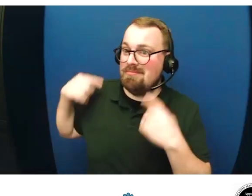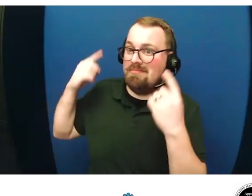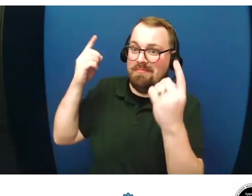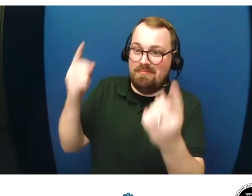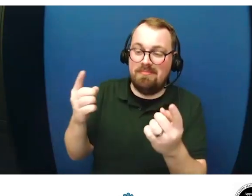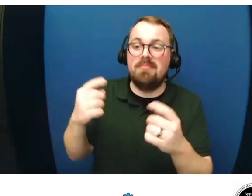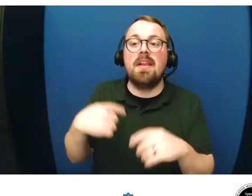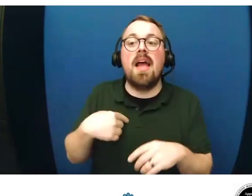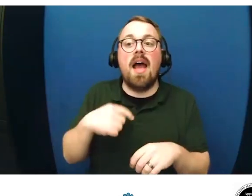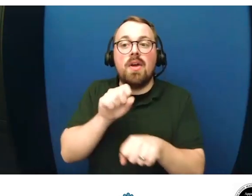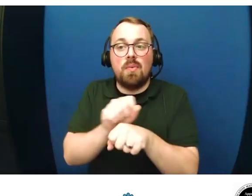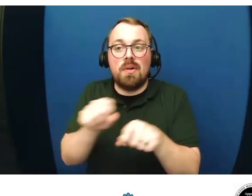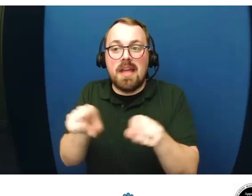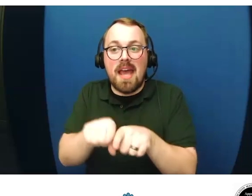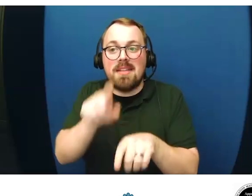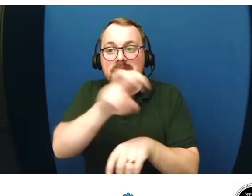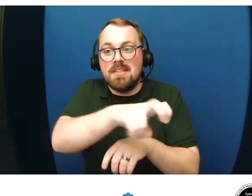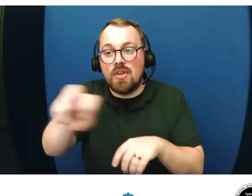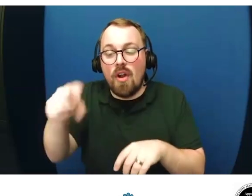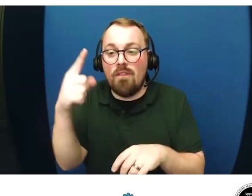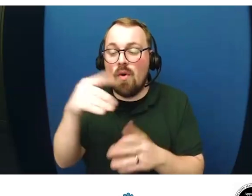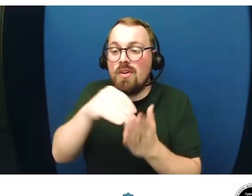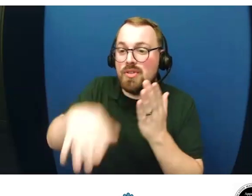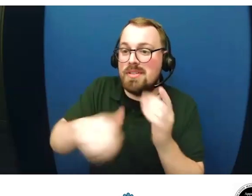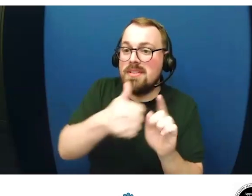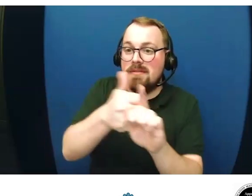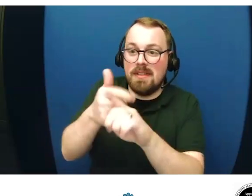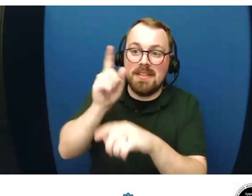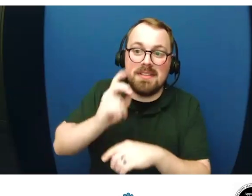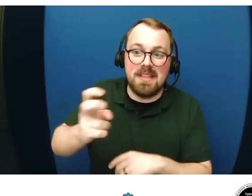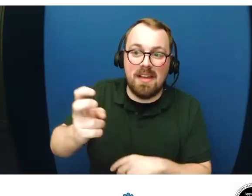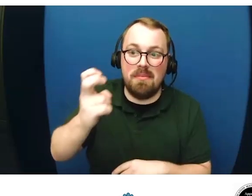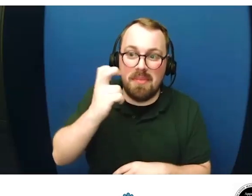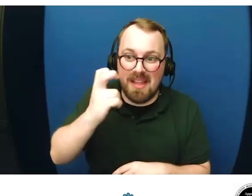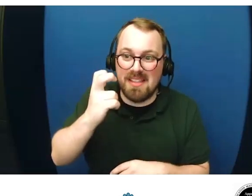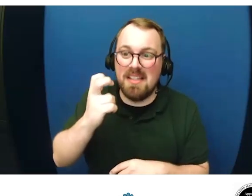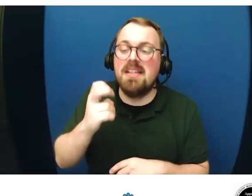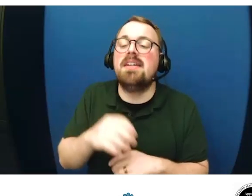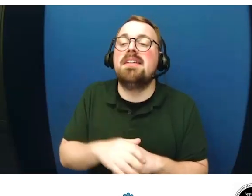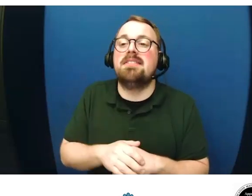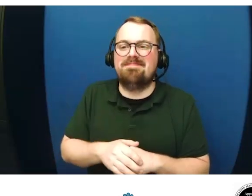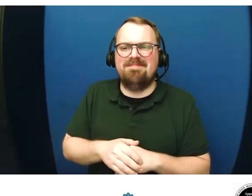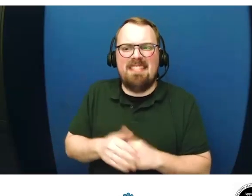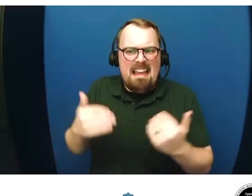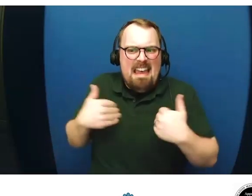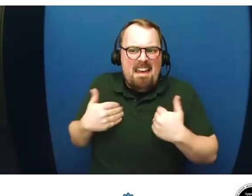I served as an itinerant Teacher for Students who are Deafblind, which we have in Texas.